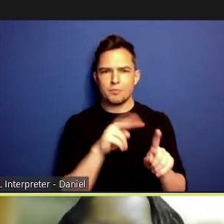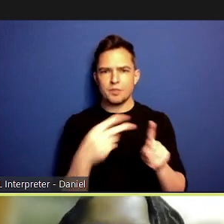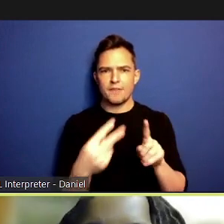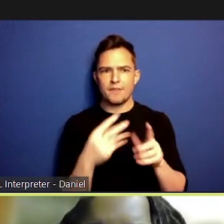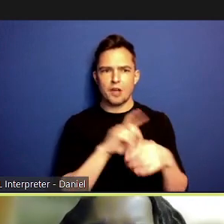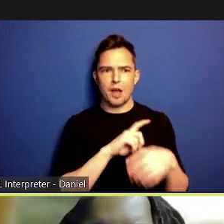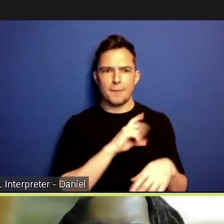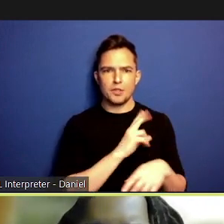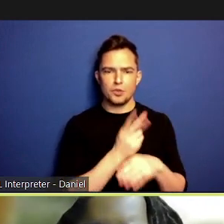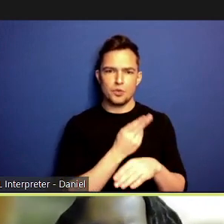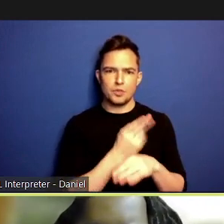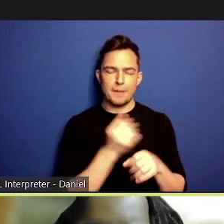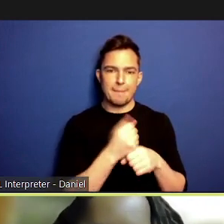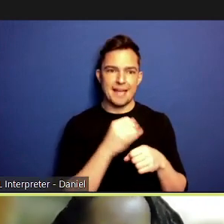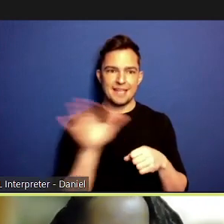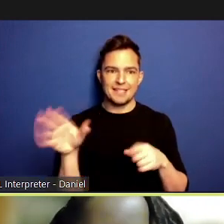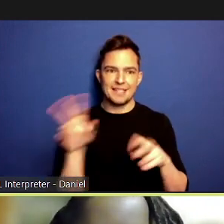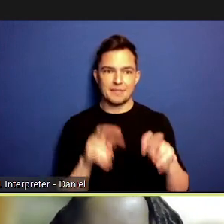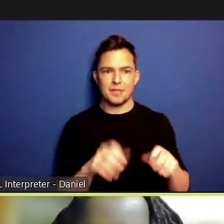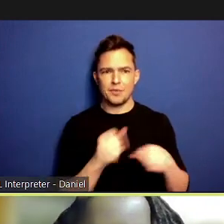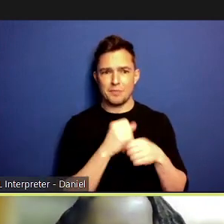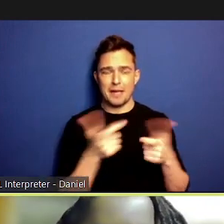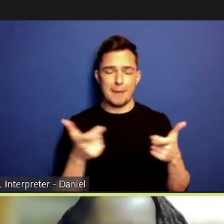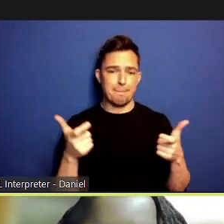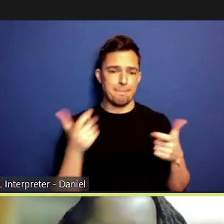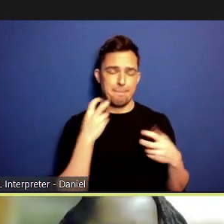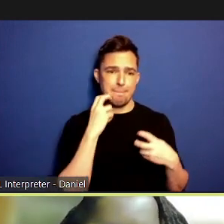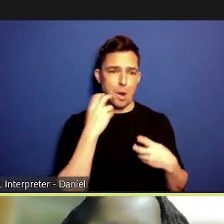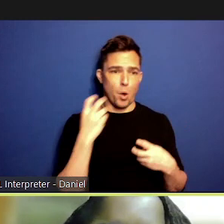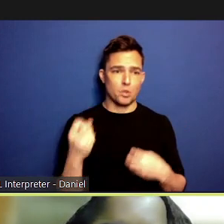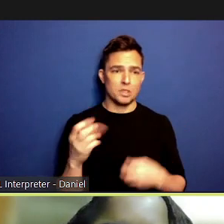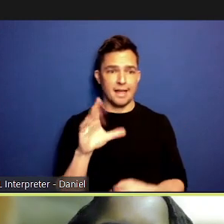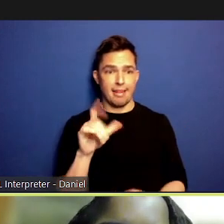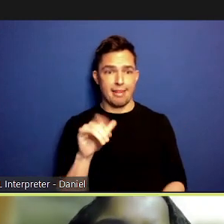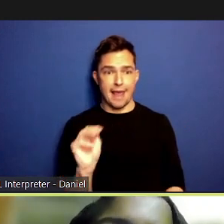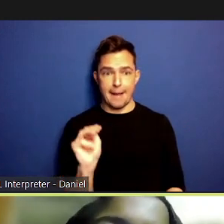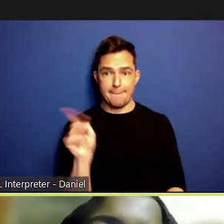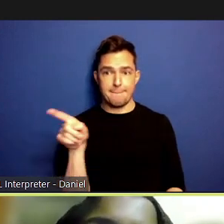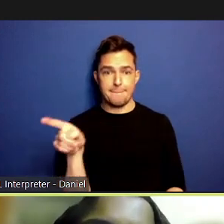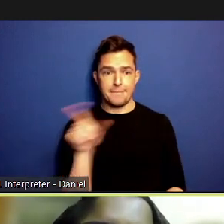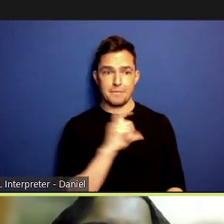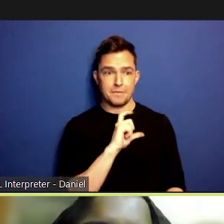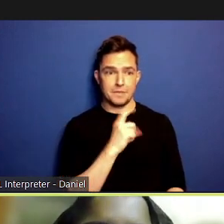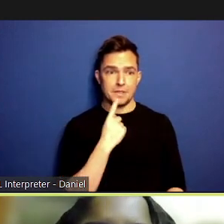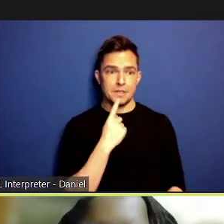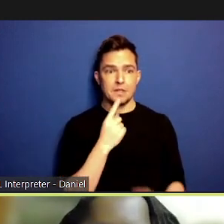The cop was making really bold claims that not only were those assessments true, but